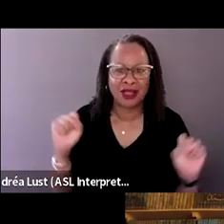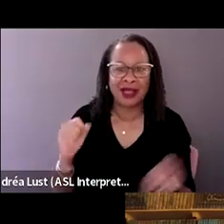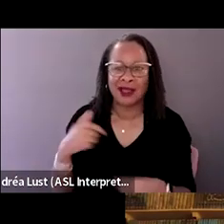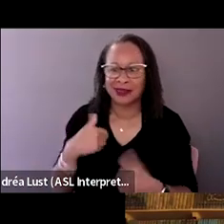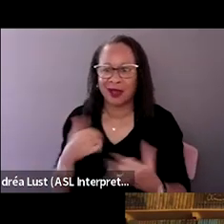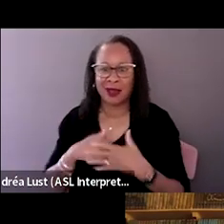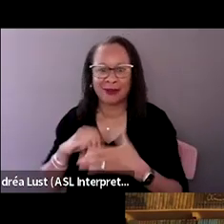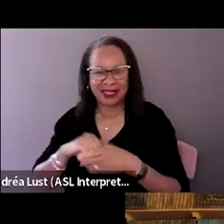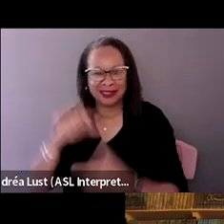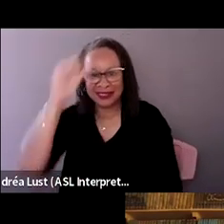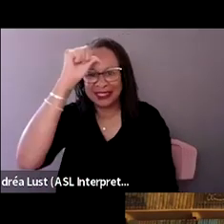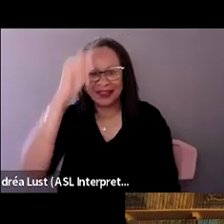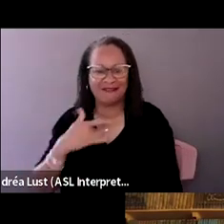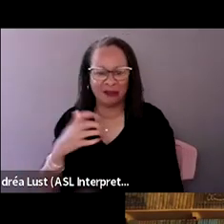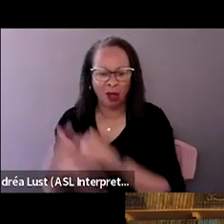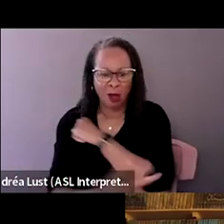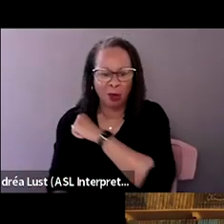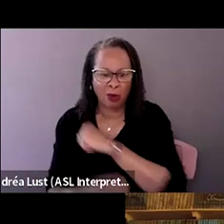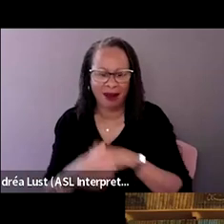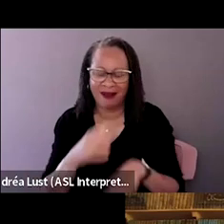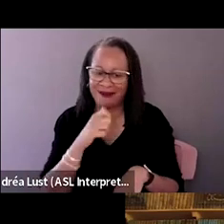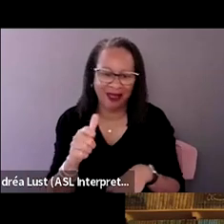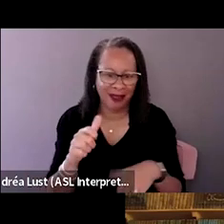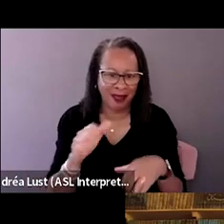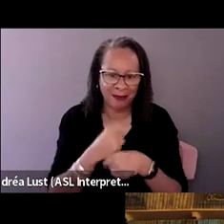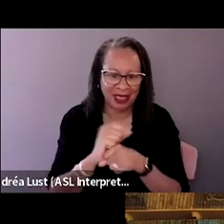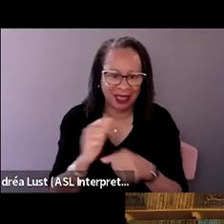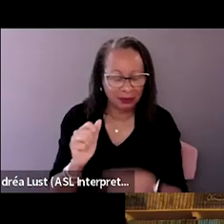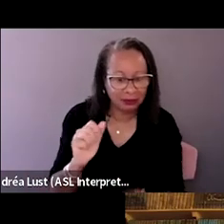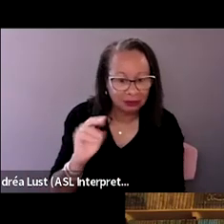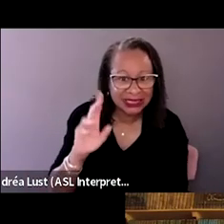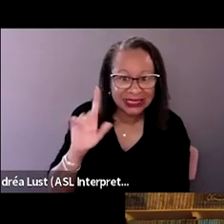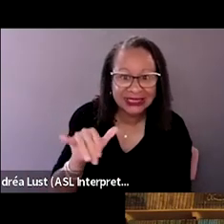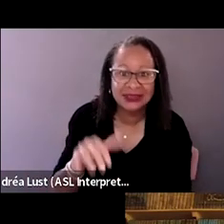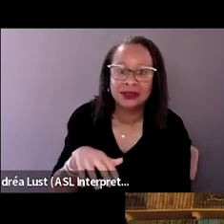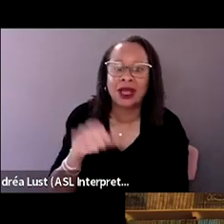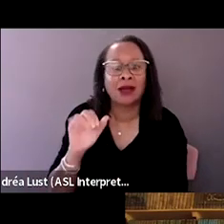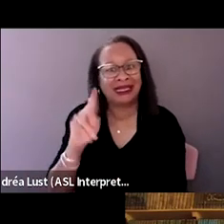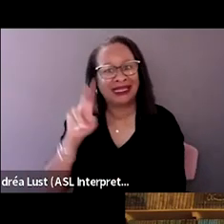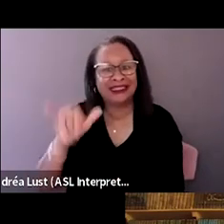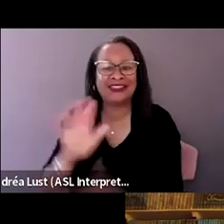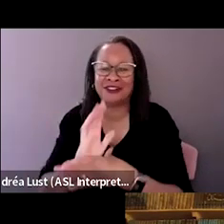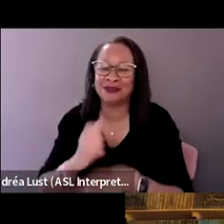I think it's, and I'm not making light of that, you know, it's incredibly difficult to work in independent documentary